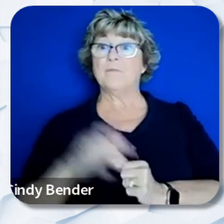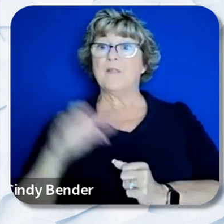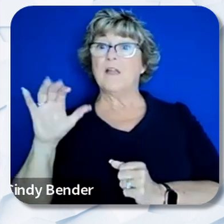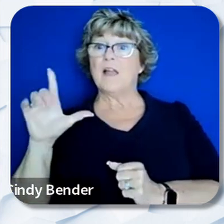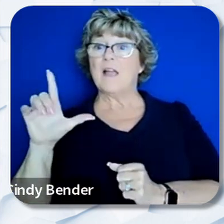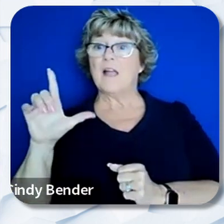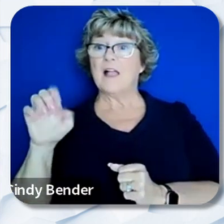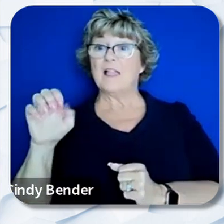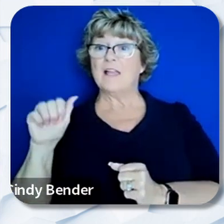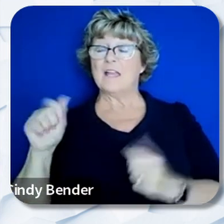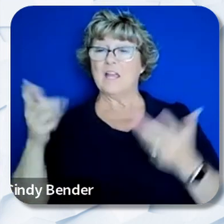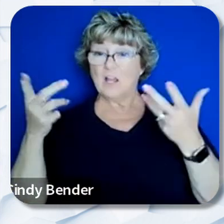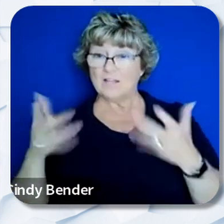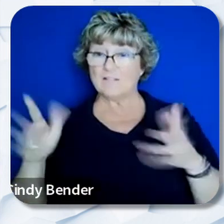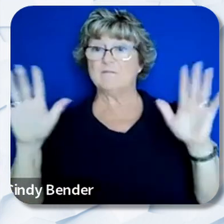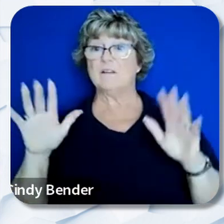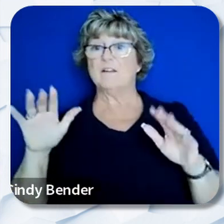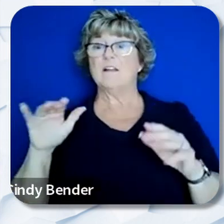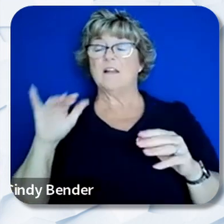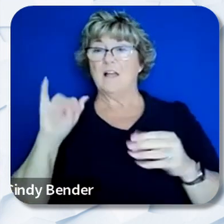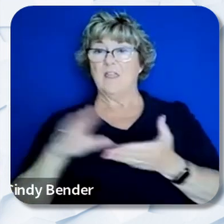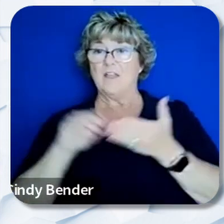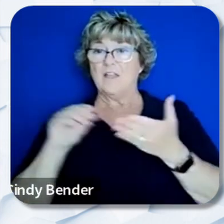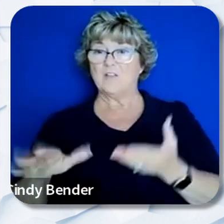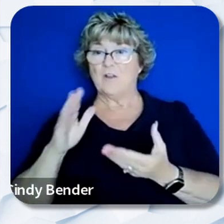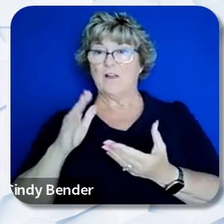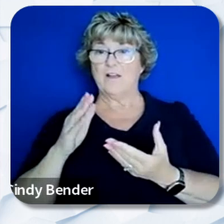completing a student file review via small monitoring, will they have to do a separate